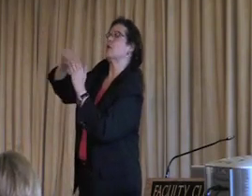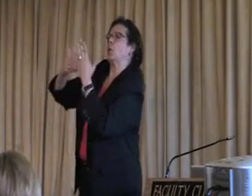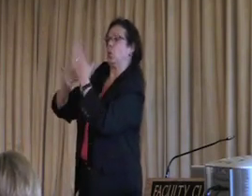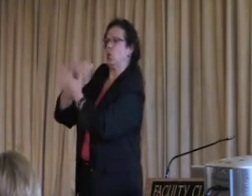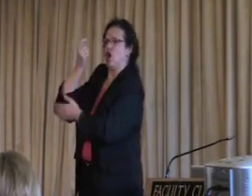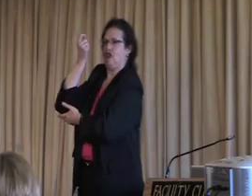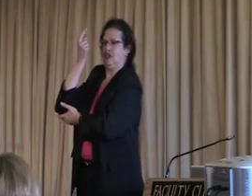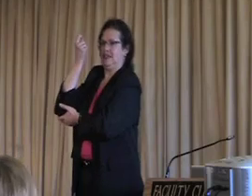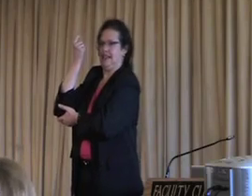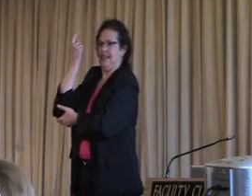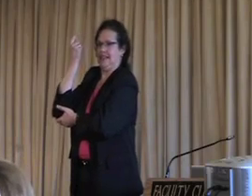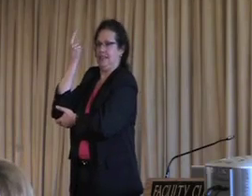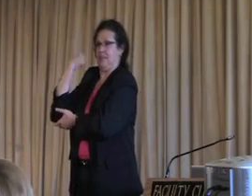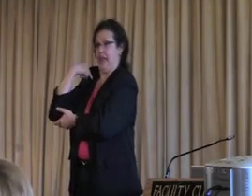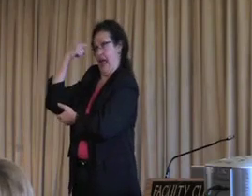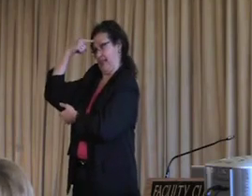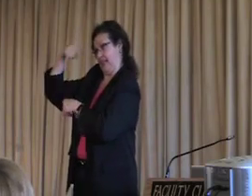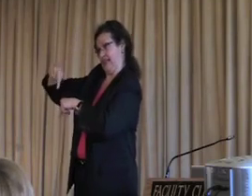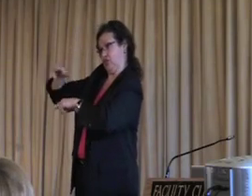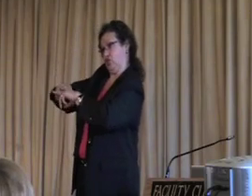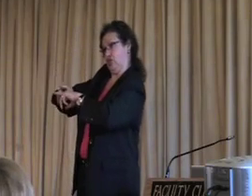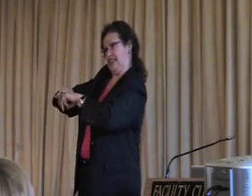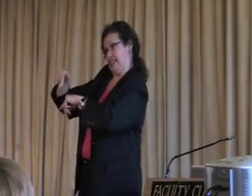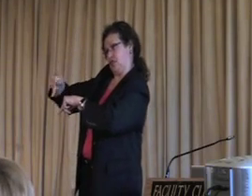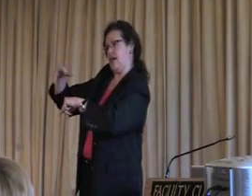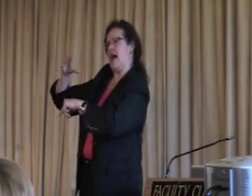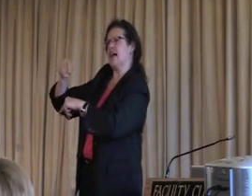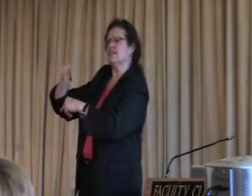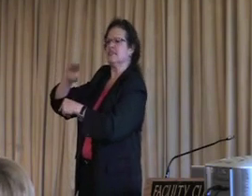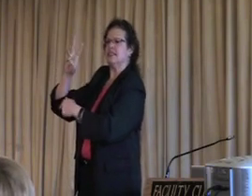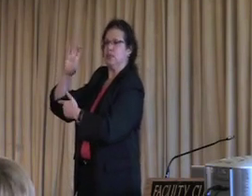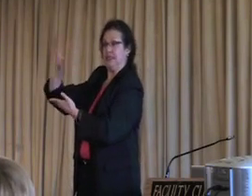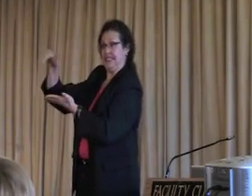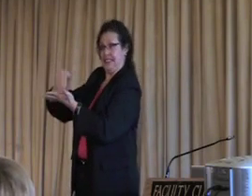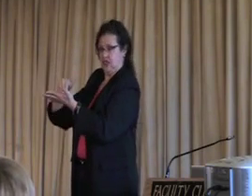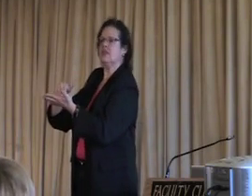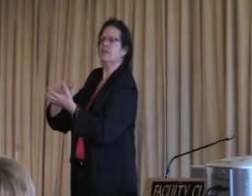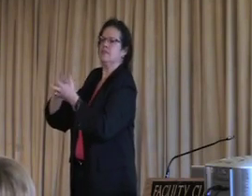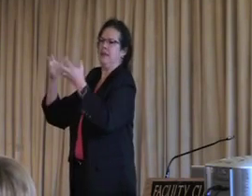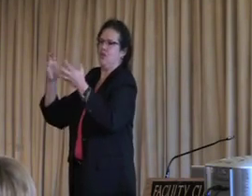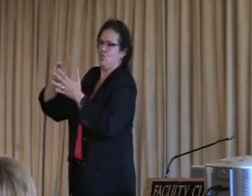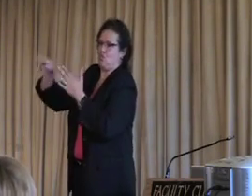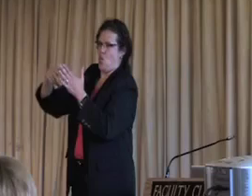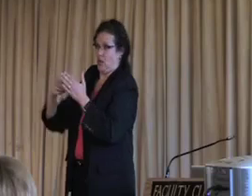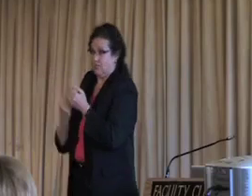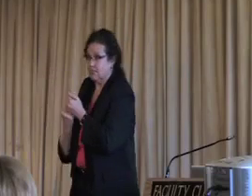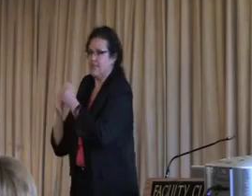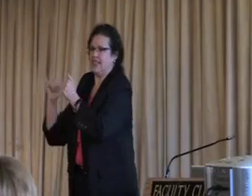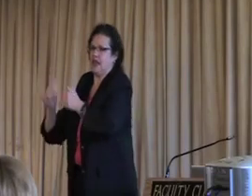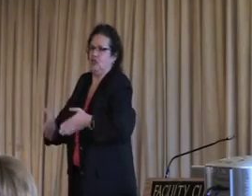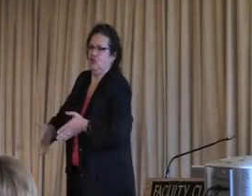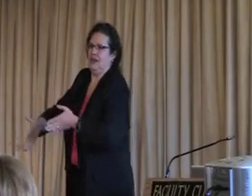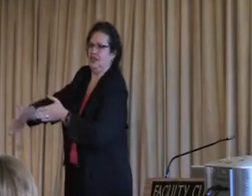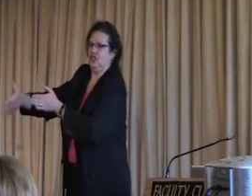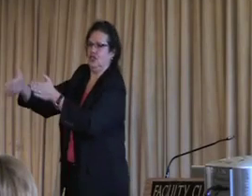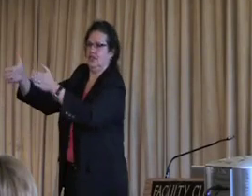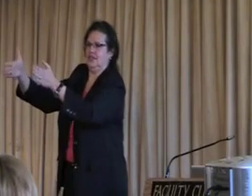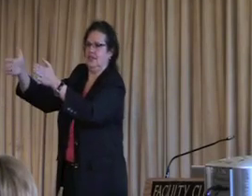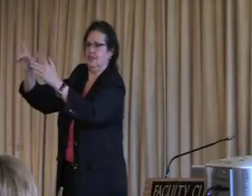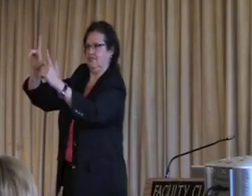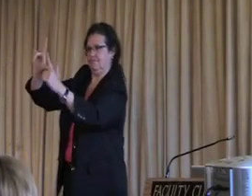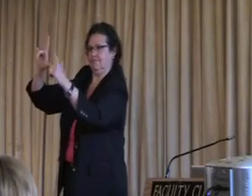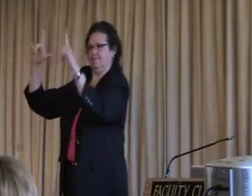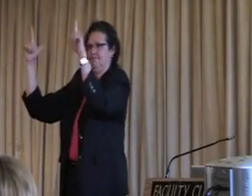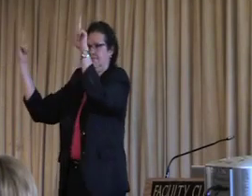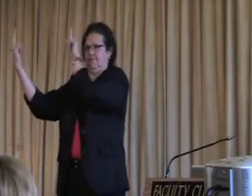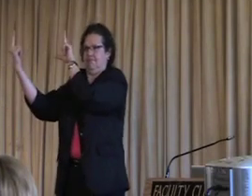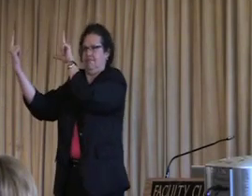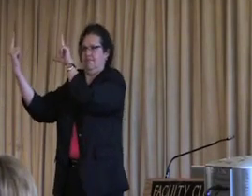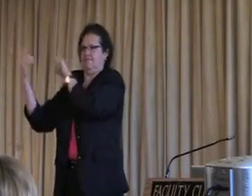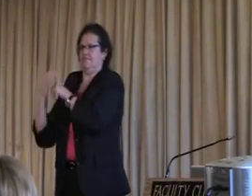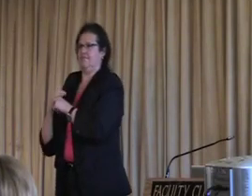shift is integral. I believe that the Peikoff Chair as well as WCCSD have played a very